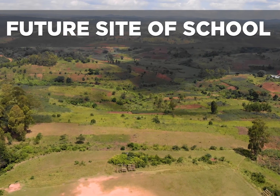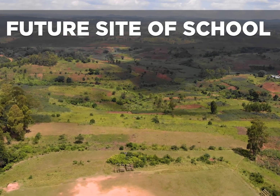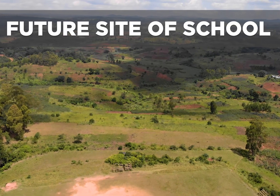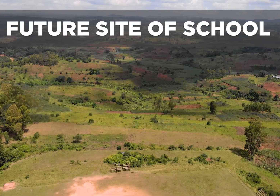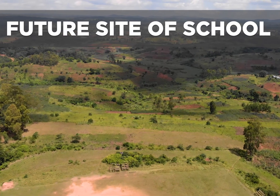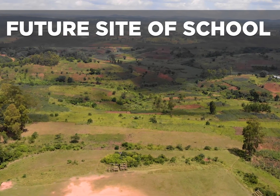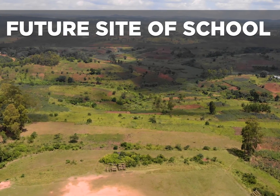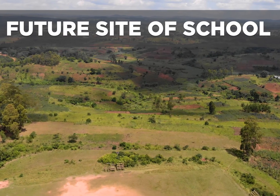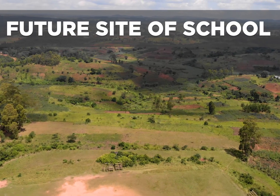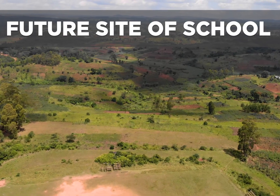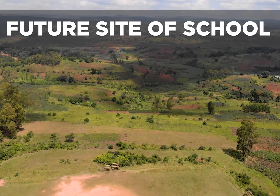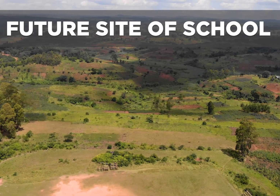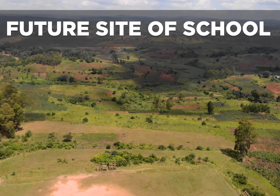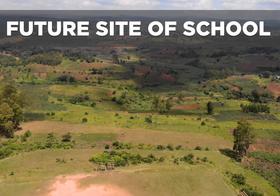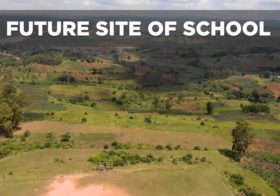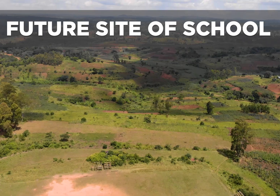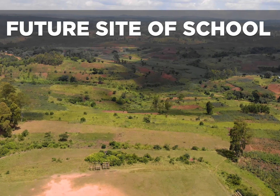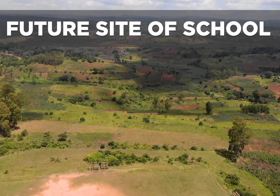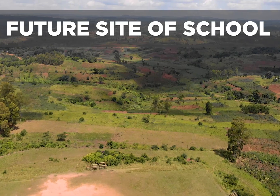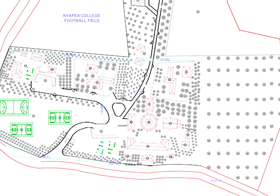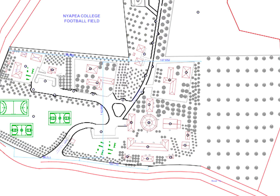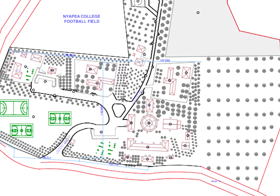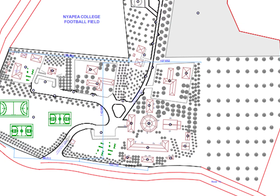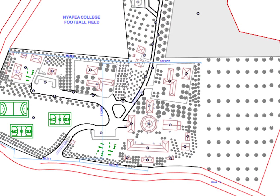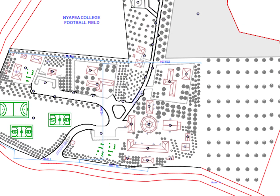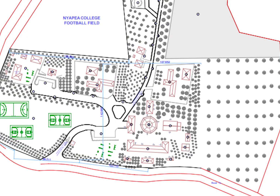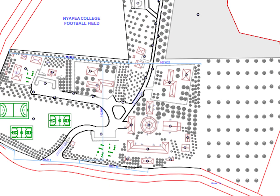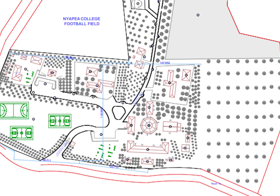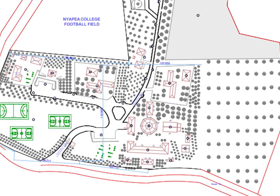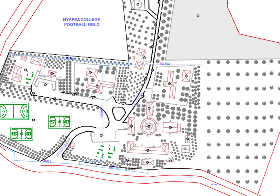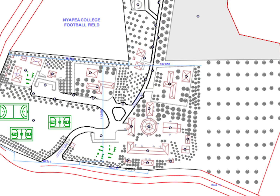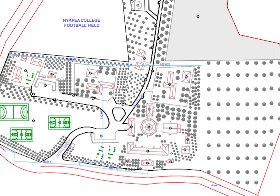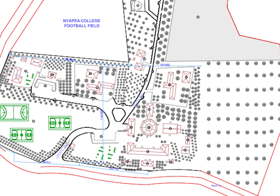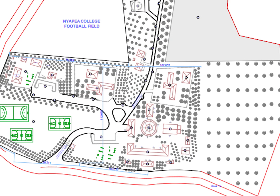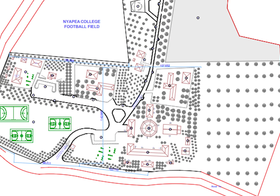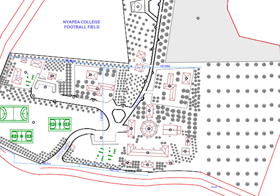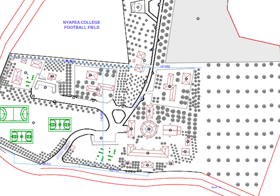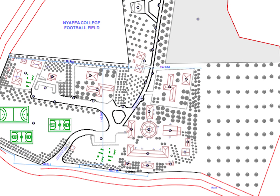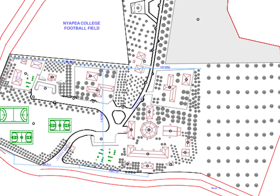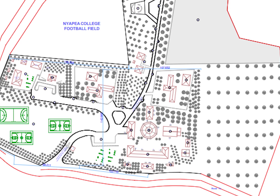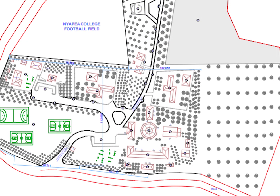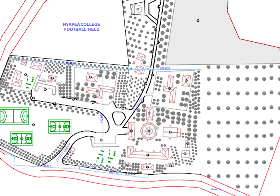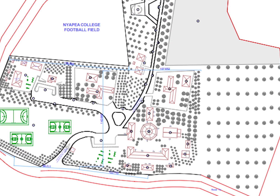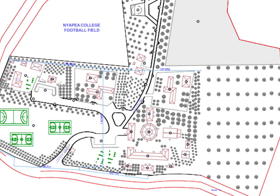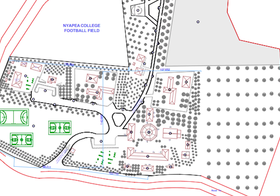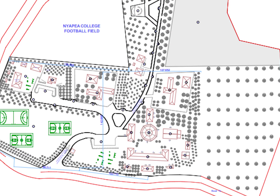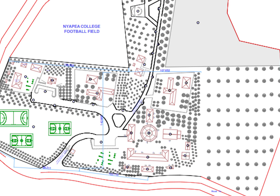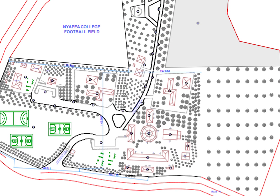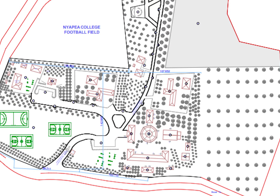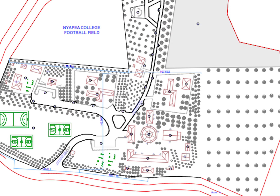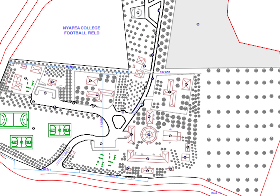Let me back up where we are building our nursery school, primary school, secondary school and vocational schools for the deaf.